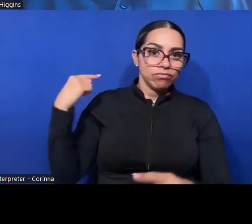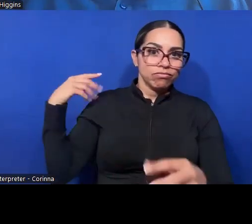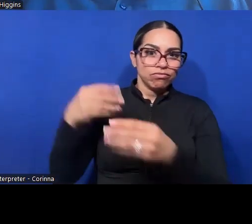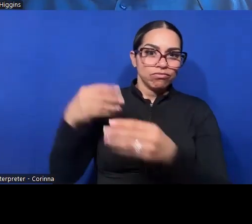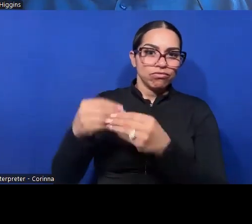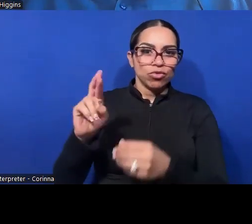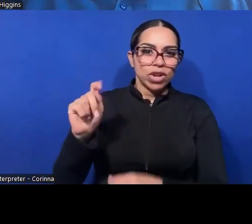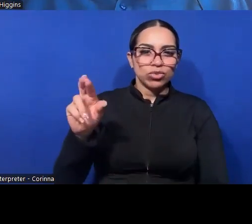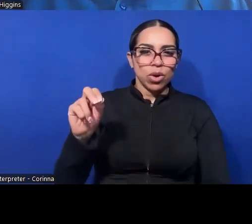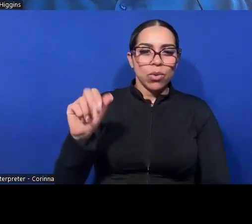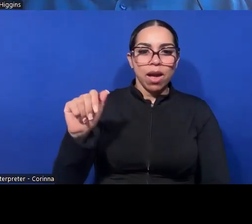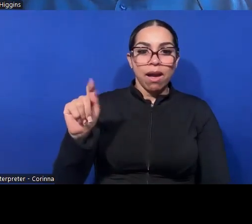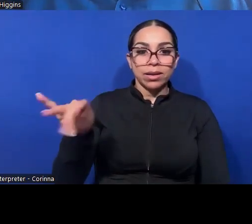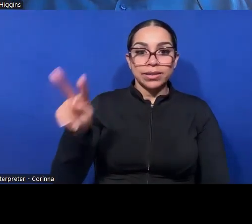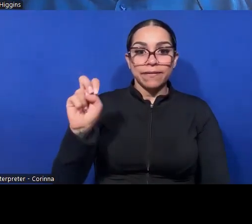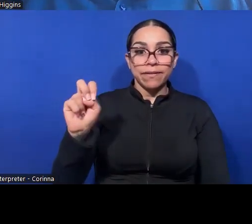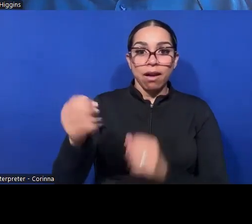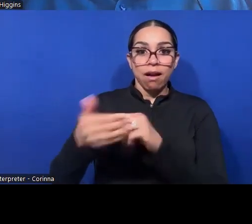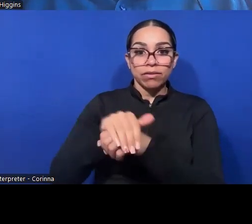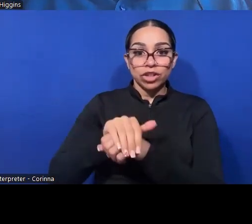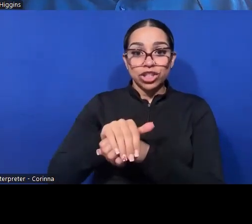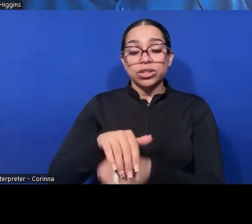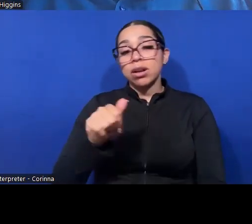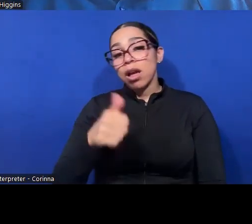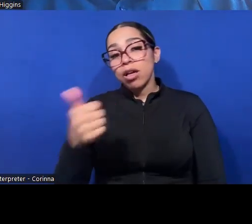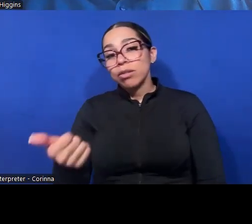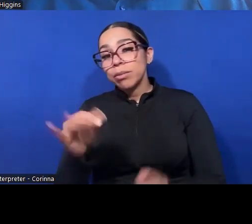And other make, other Medicaid programs or Medi-Cal programs.